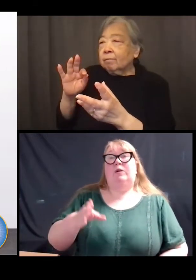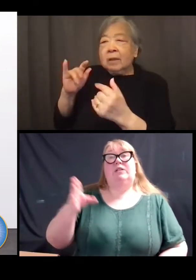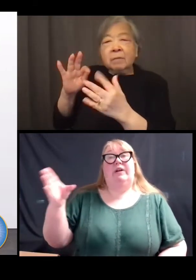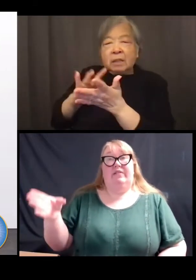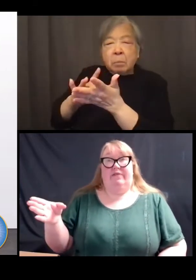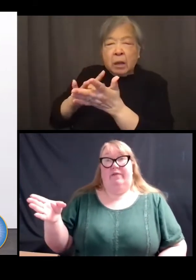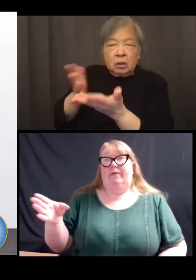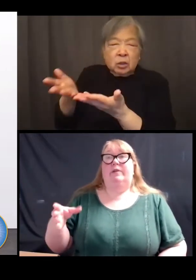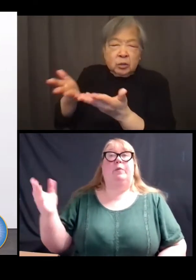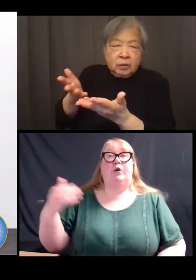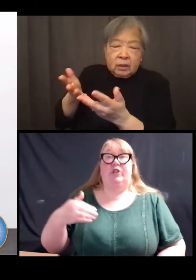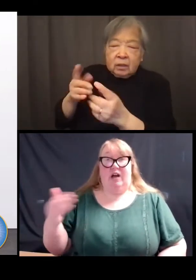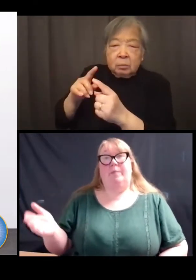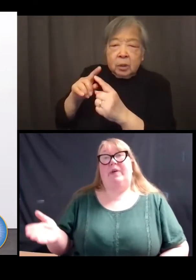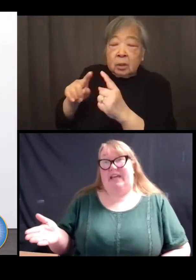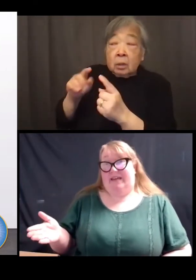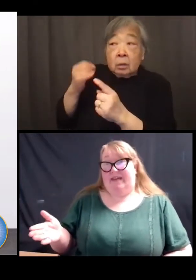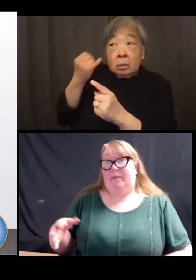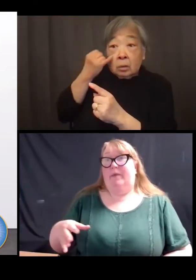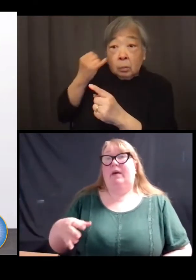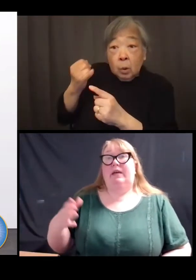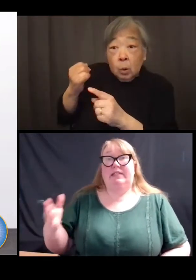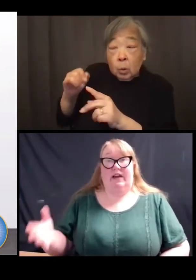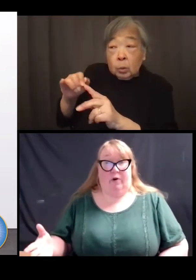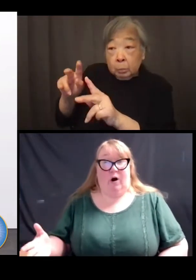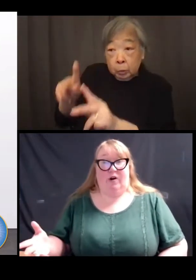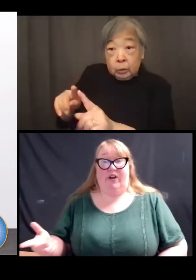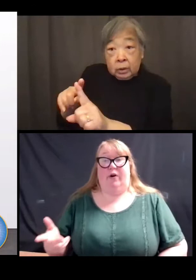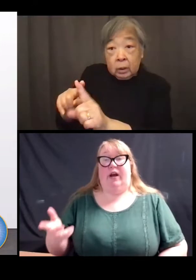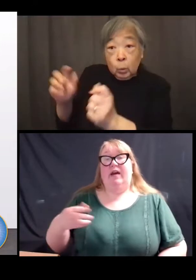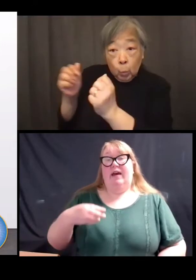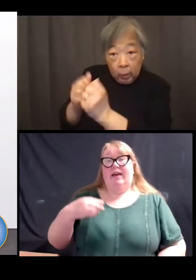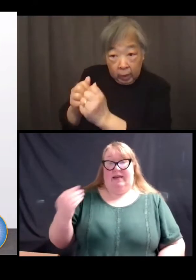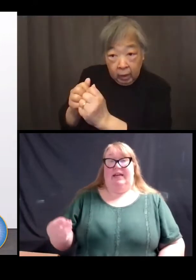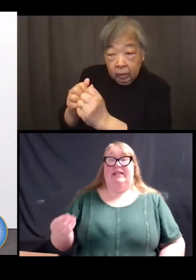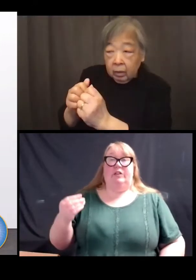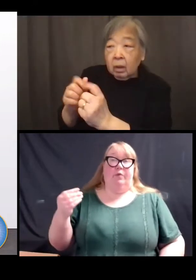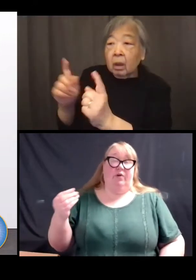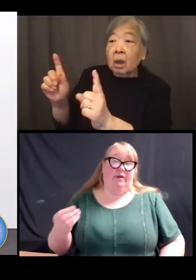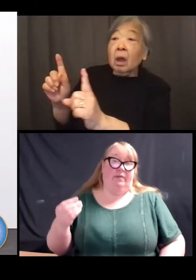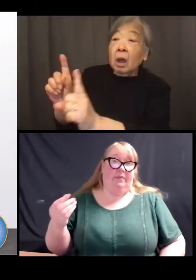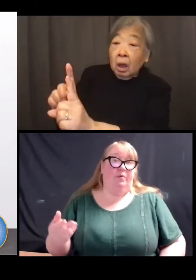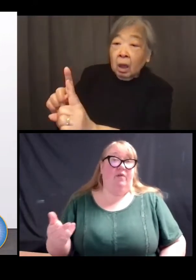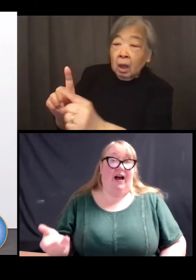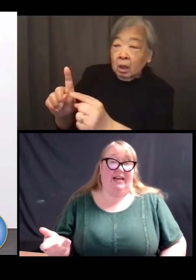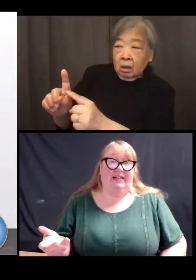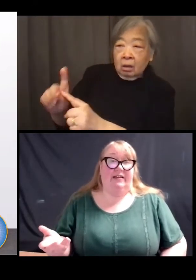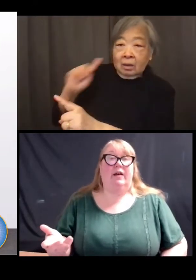also if the person accompanying them is deaf or hard of hearing that needs to be provided